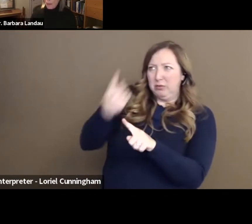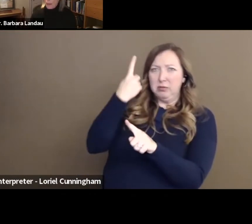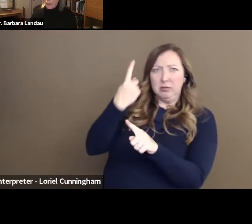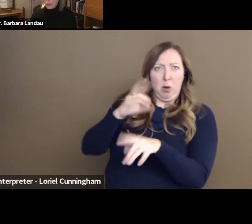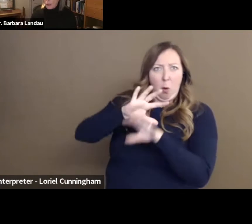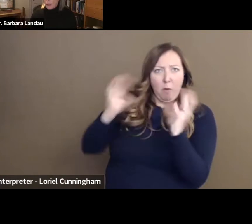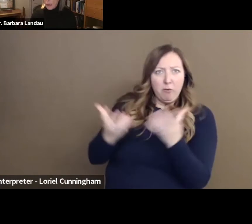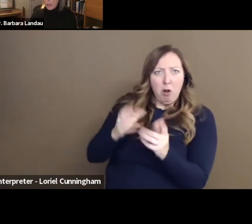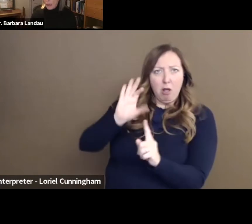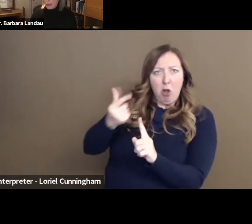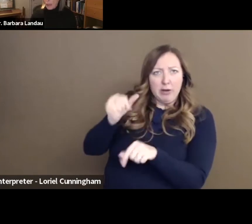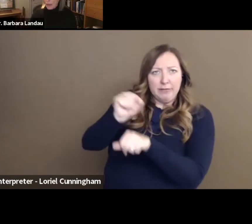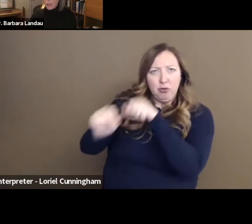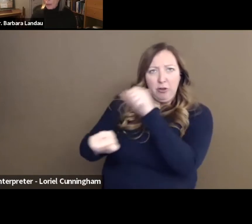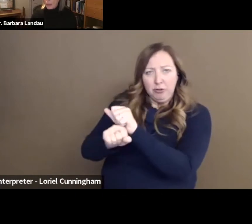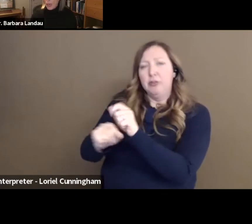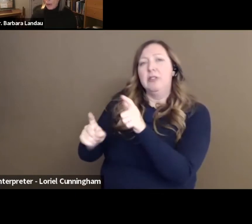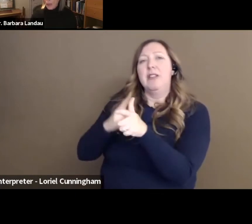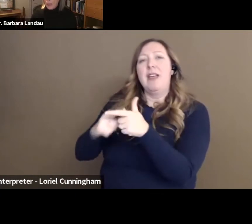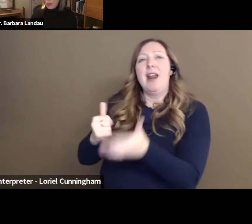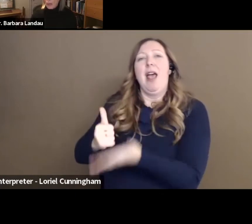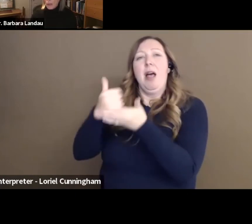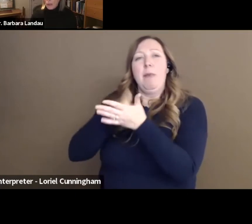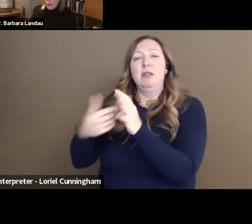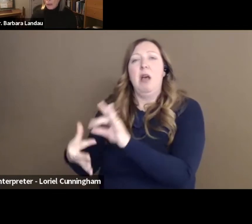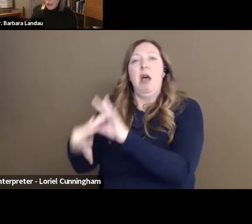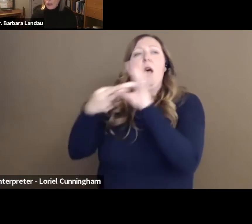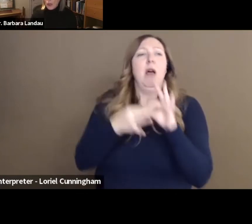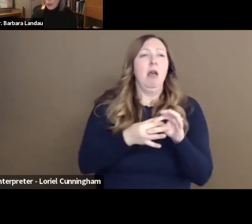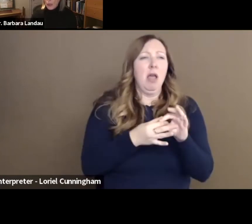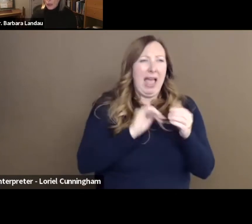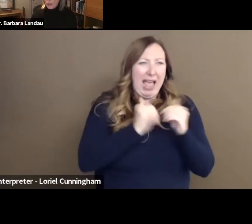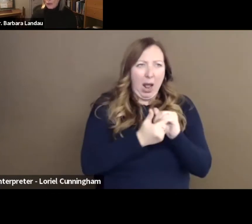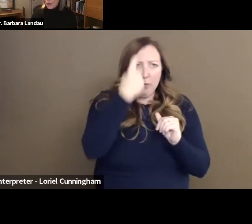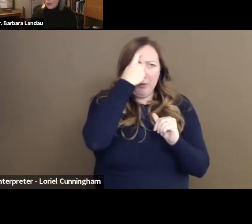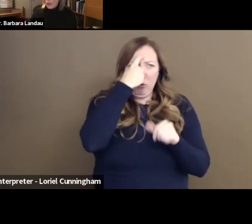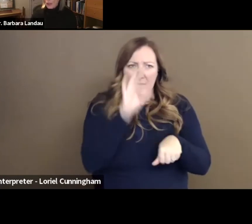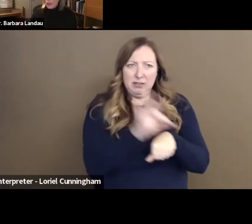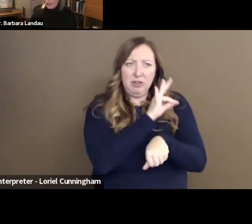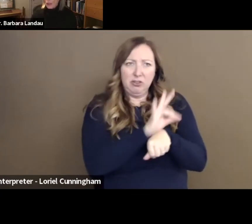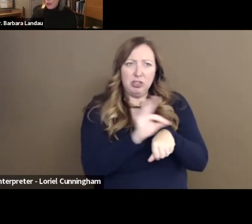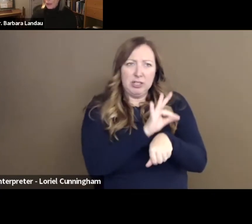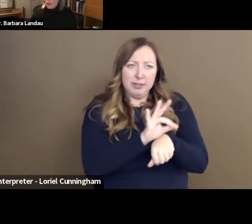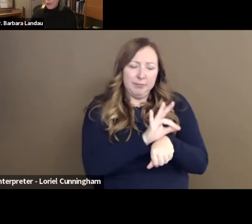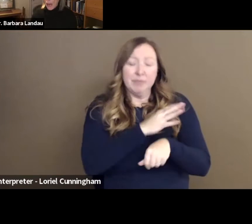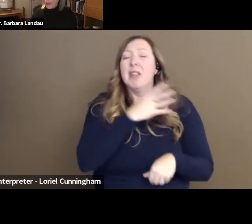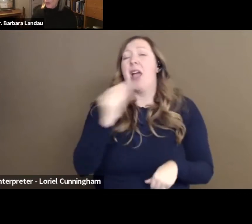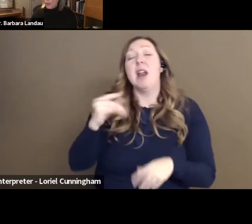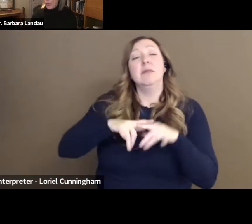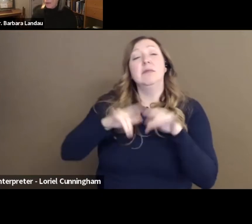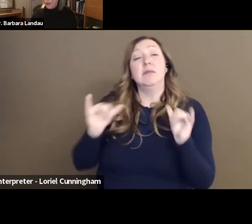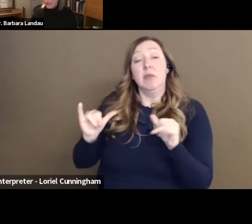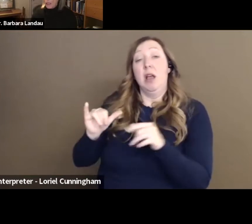might be doing and at the same time to interpret cognitive structure in